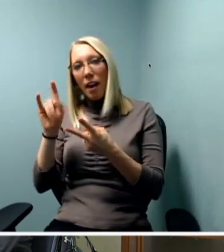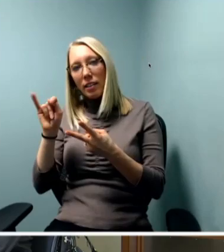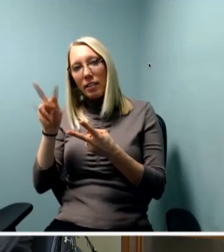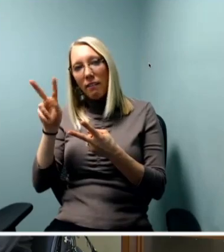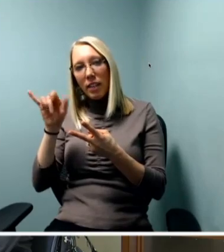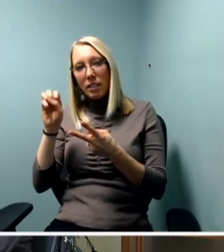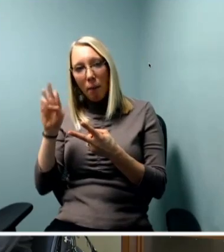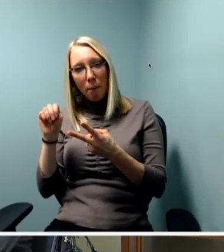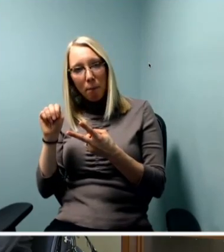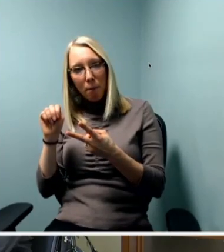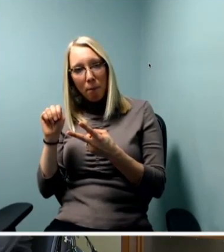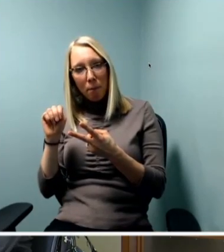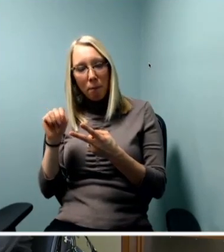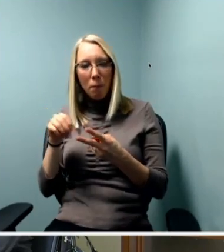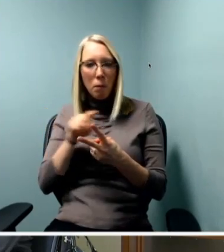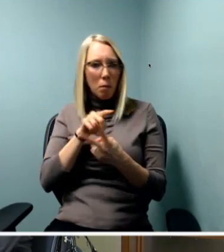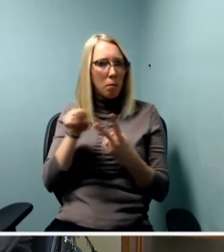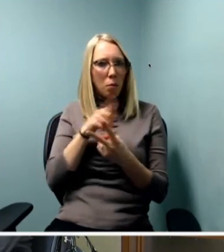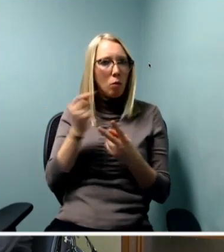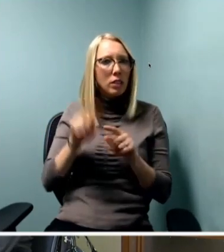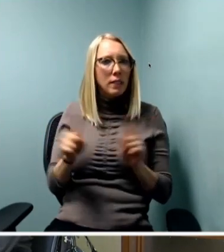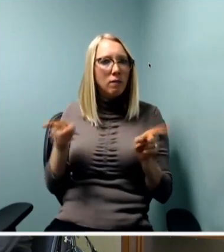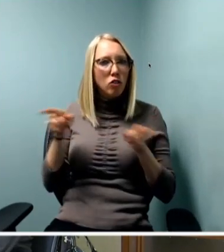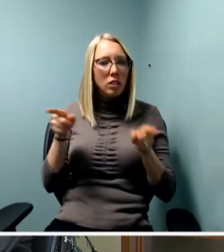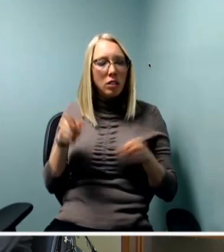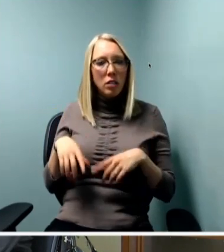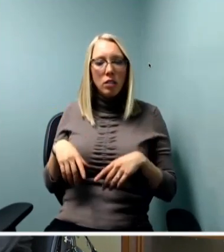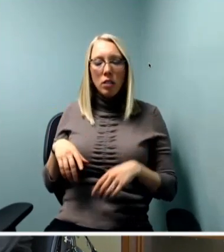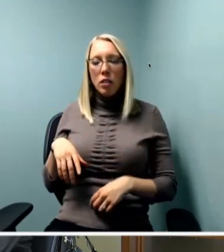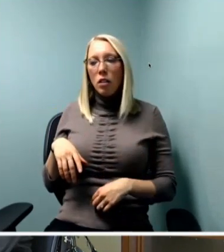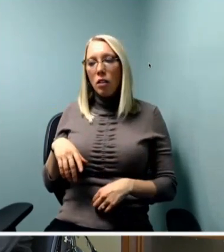what distinction, if any, do you see there?